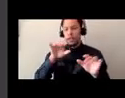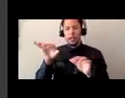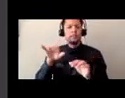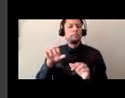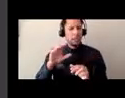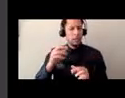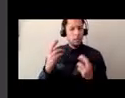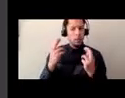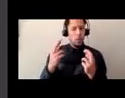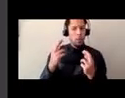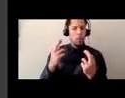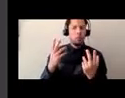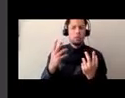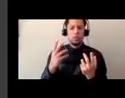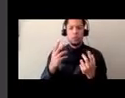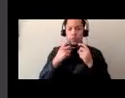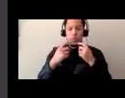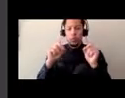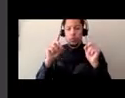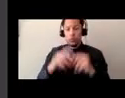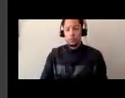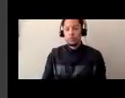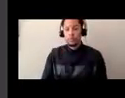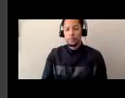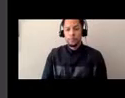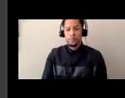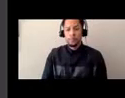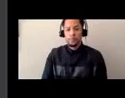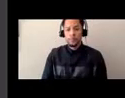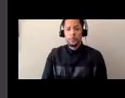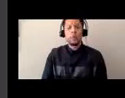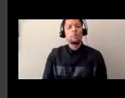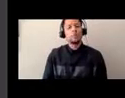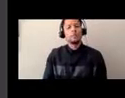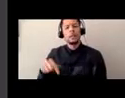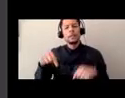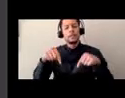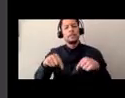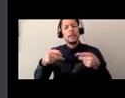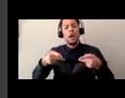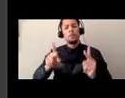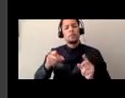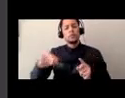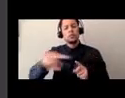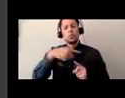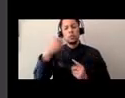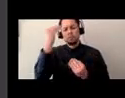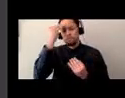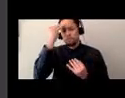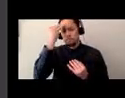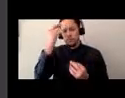And this is an opportunity for you to give a little thought to why you participate in